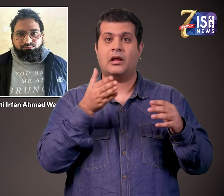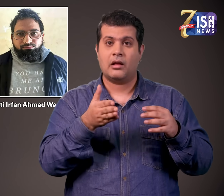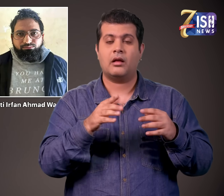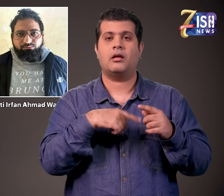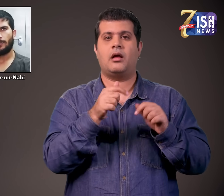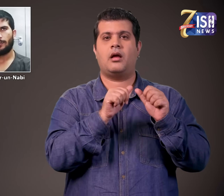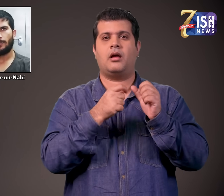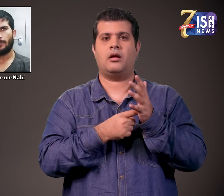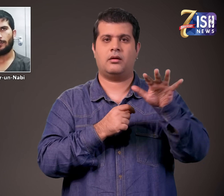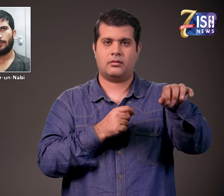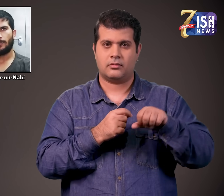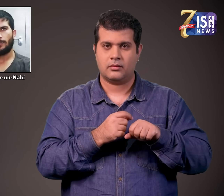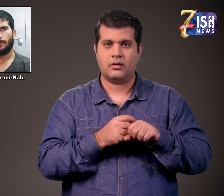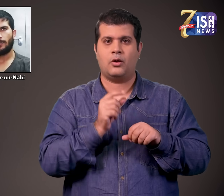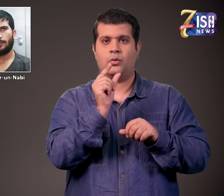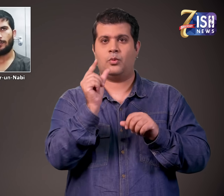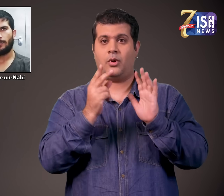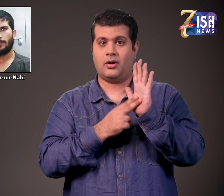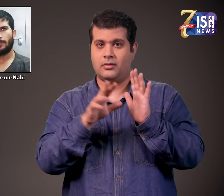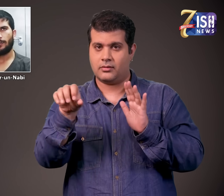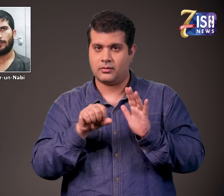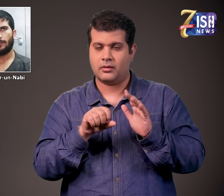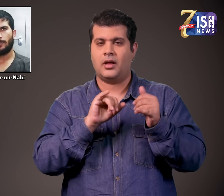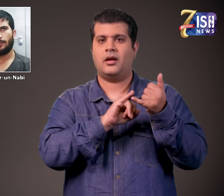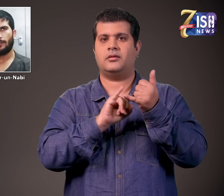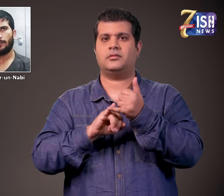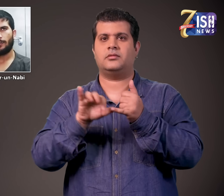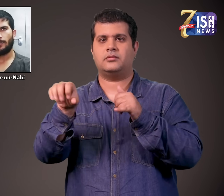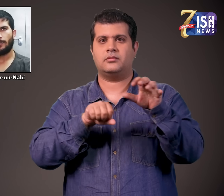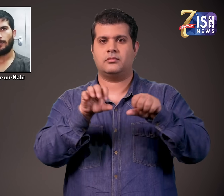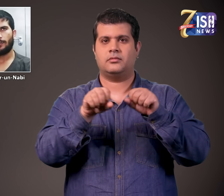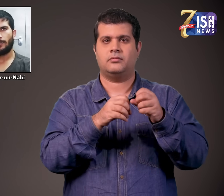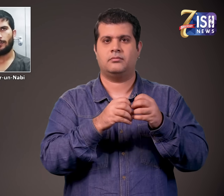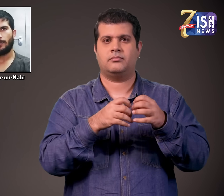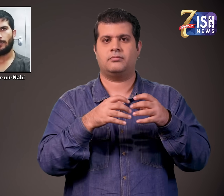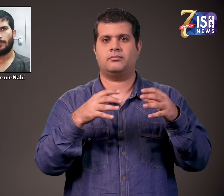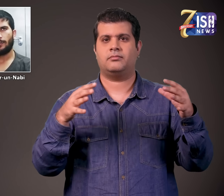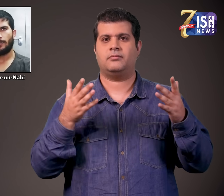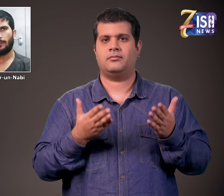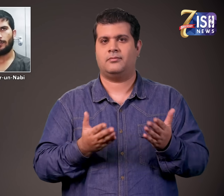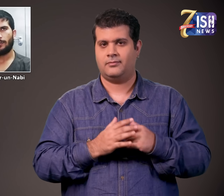Adeel Ahmed Rather, Umar-un-Nabi and Shaheen Saeed.